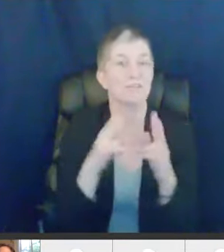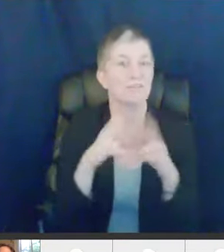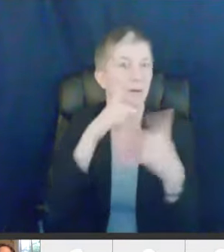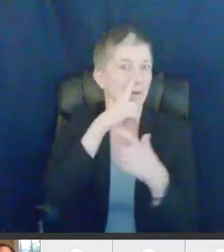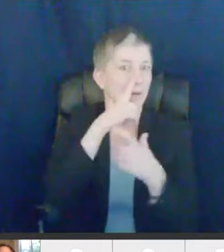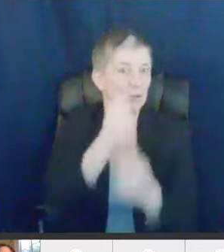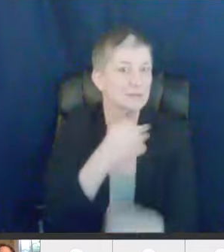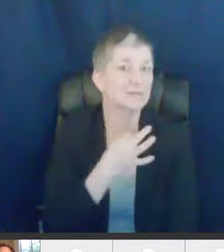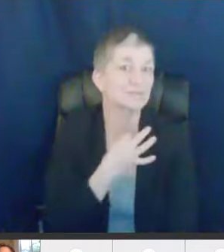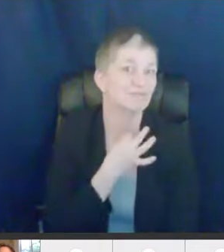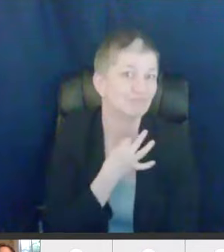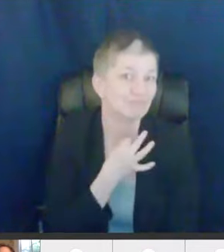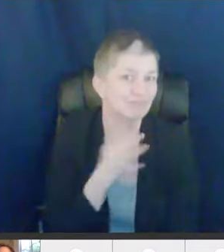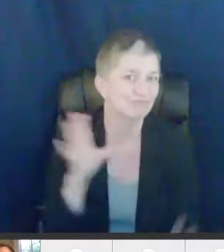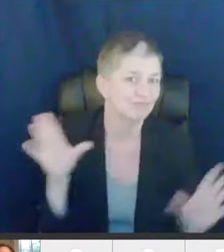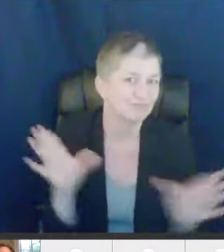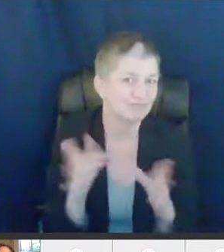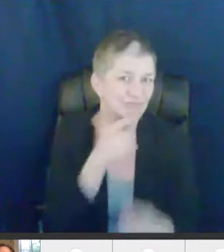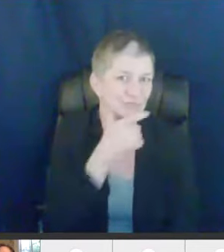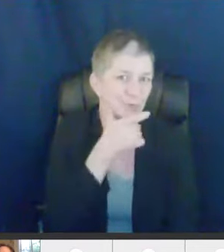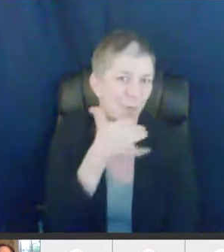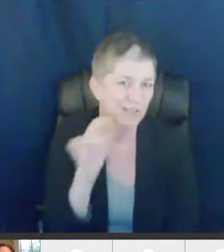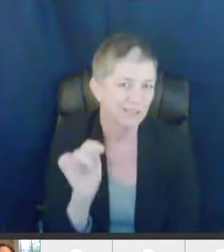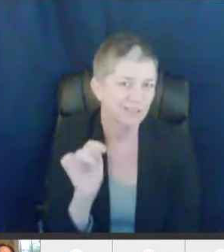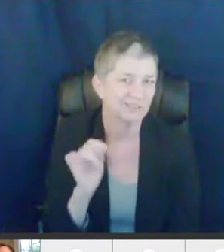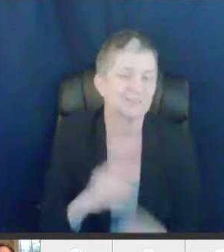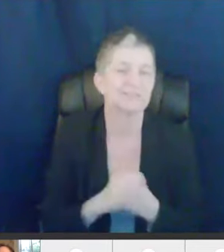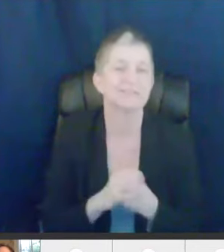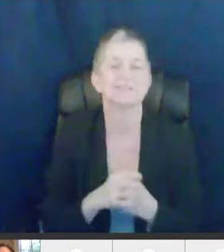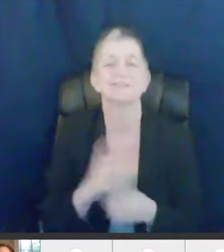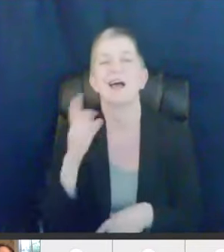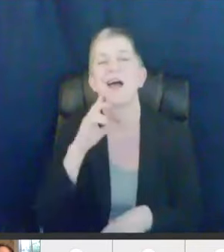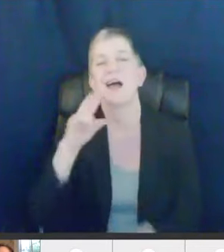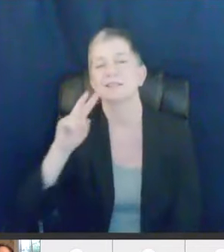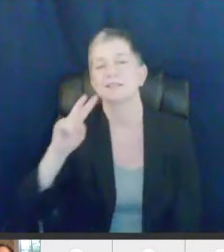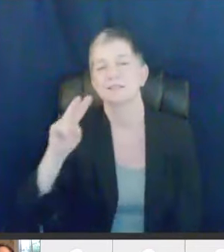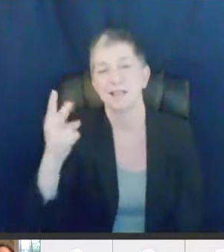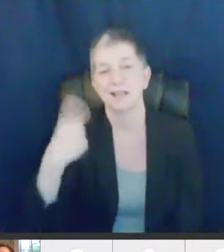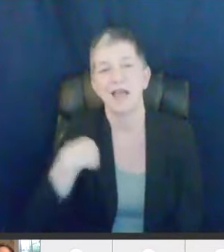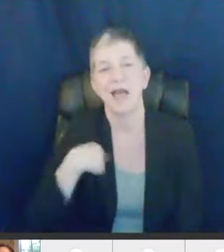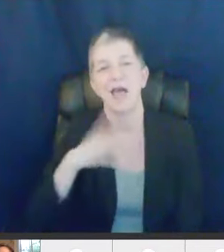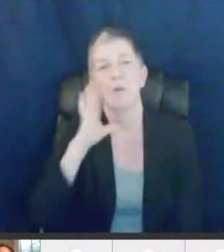going to encourage you to watch it and secondly I will just reiterate that as I